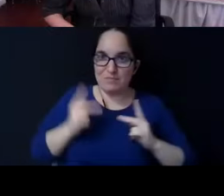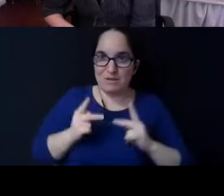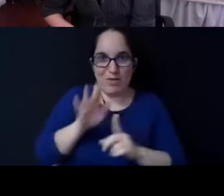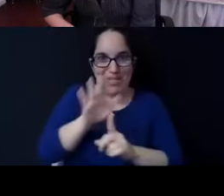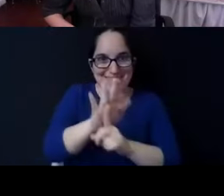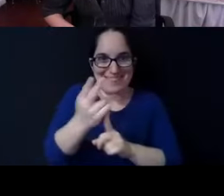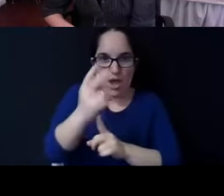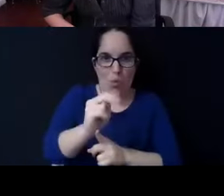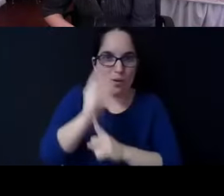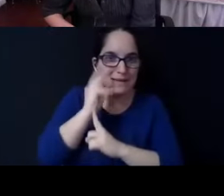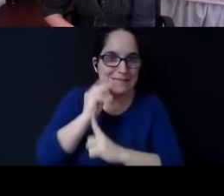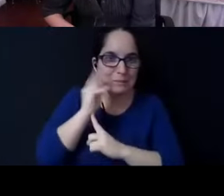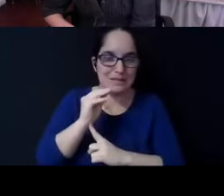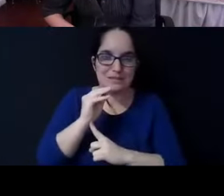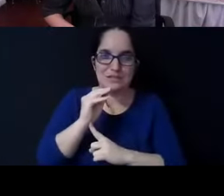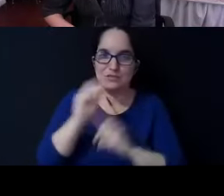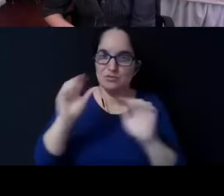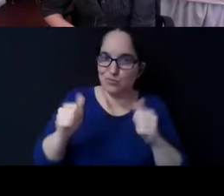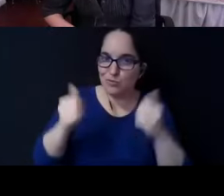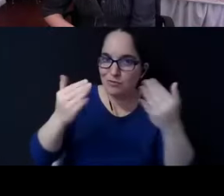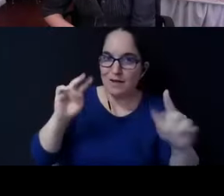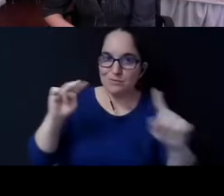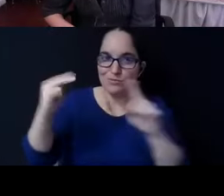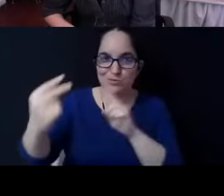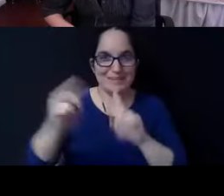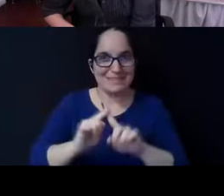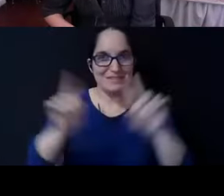can, you know, give us a perspective, you know from a personal standpoint.